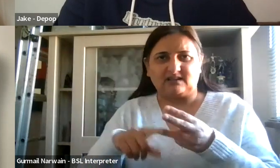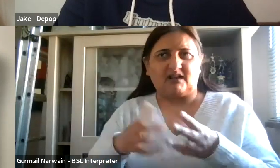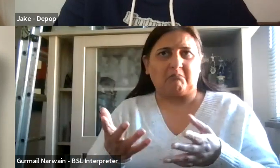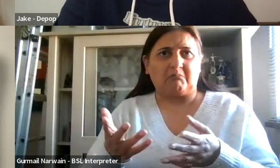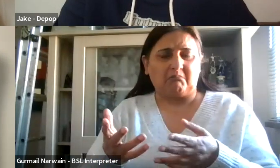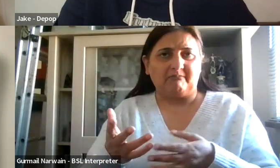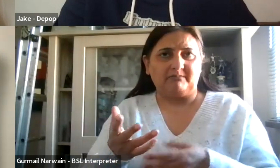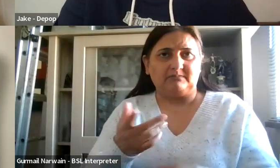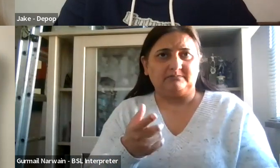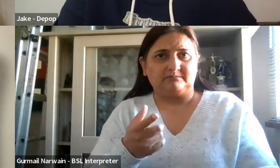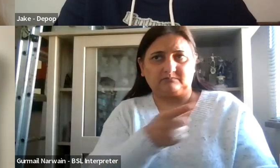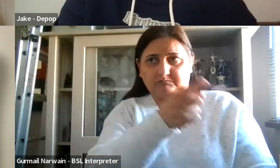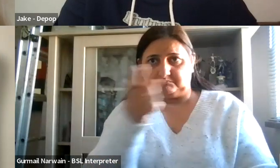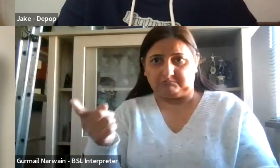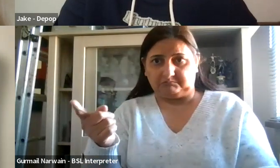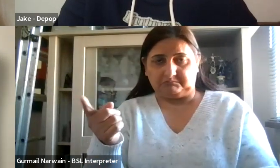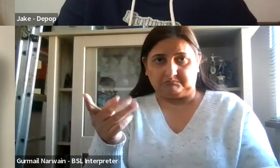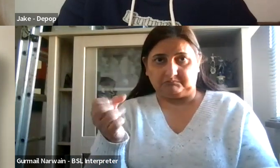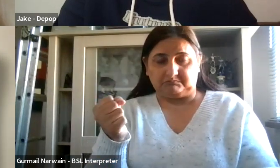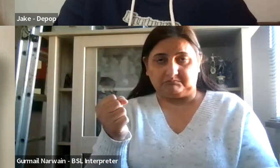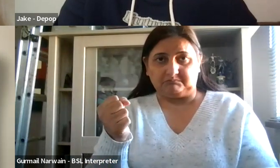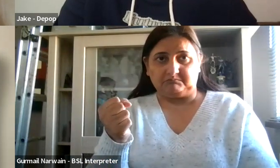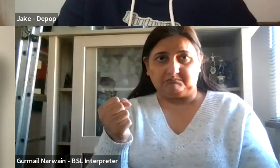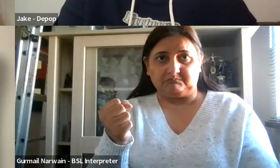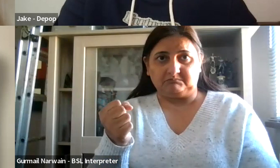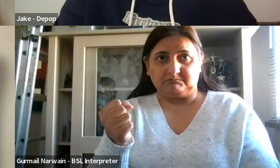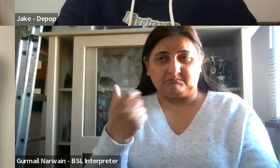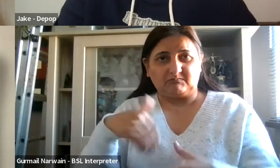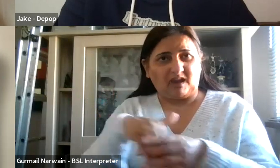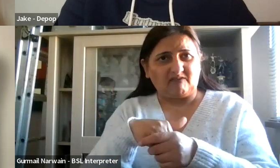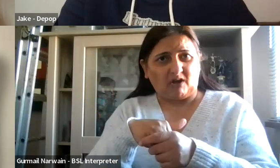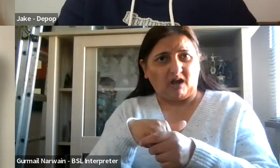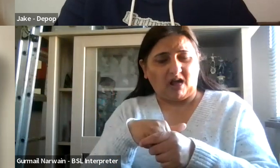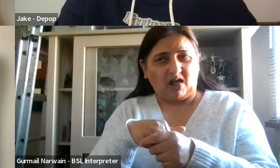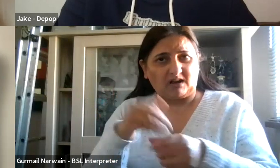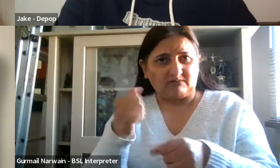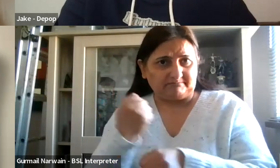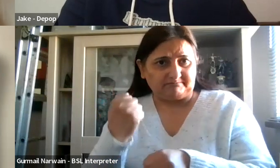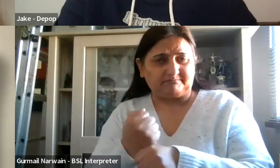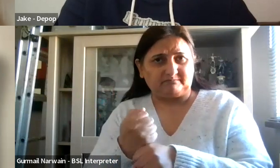Is there, so is, do you guys actually at the top actually get involved in the actual manufacture of the products?